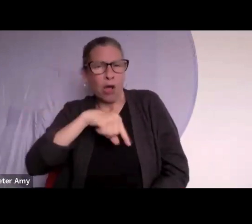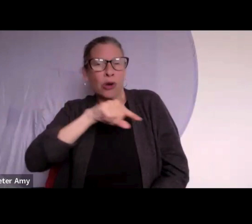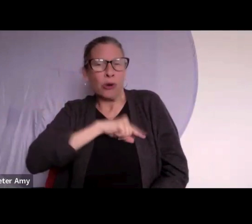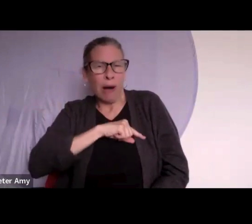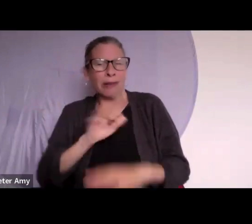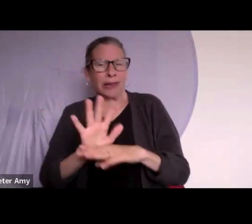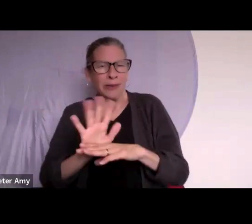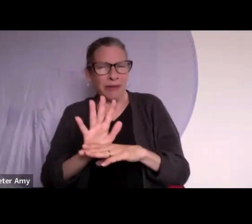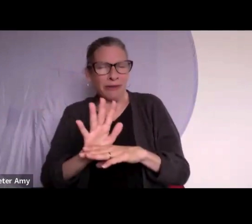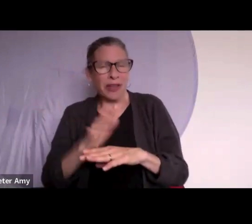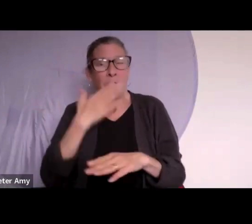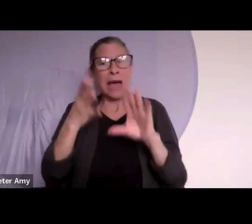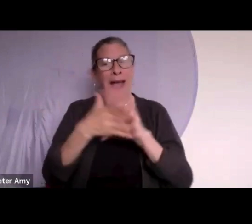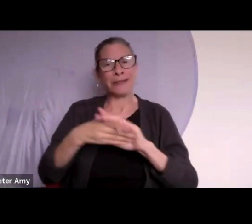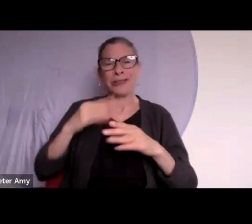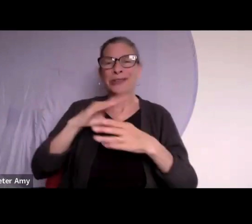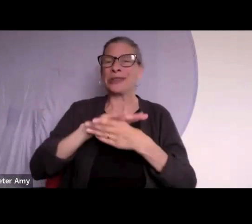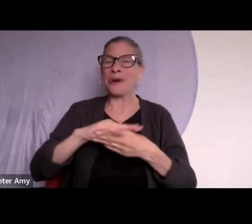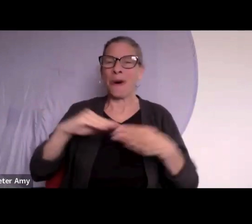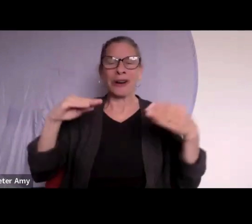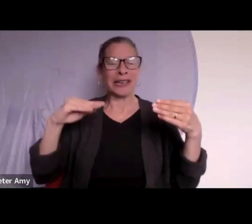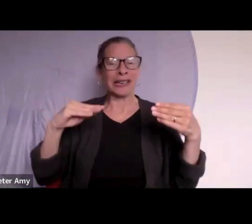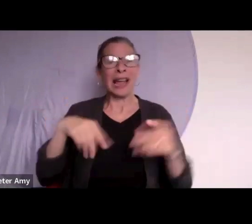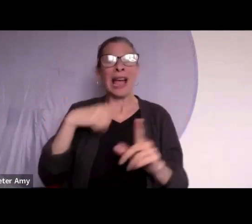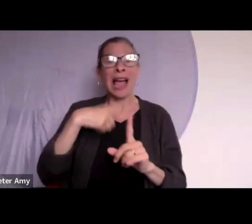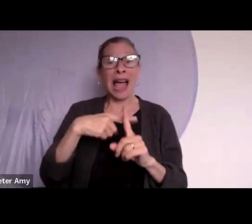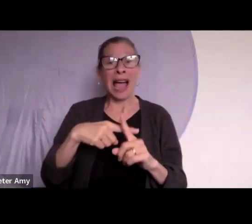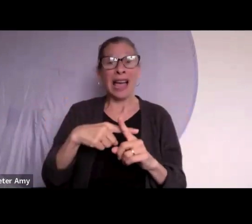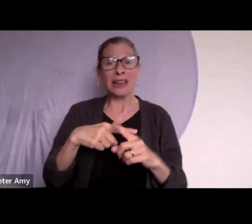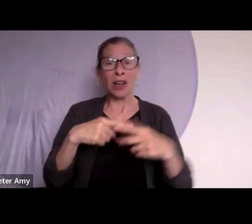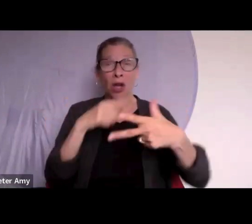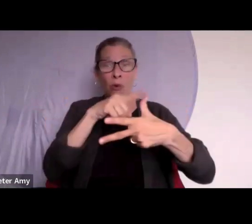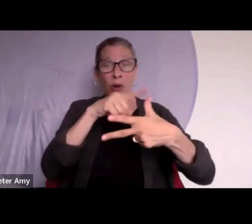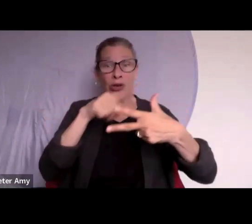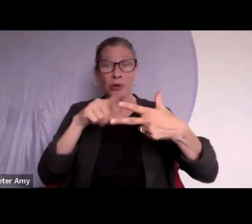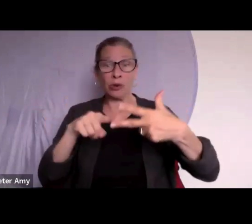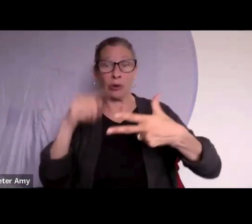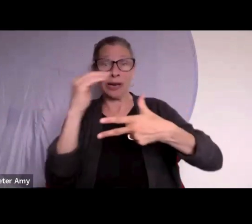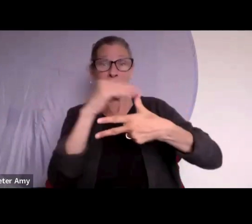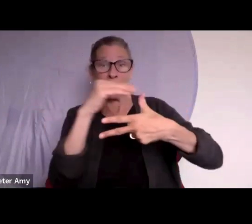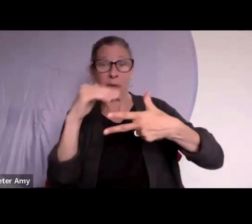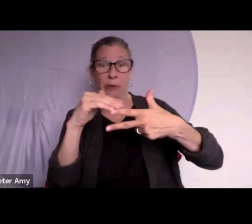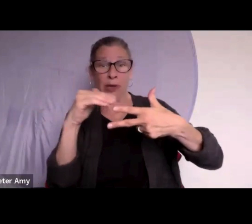good storytelling. And we have three different levels. And by the way, we are always looking for people to join some of the